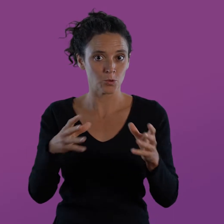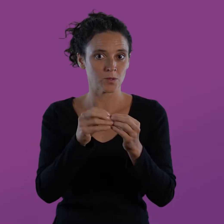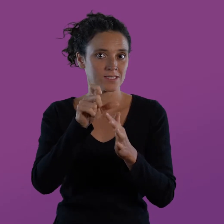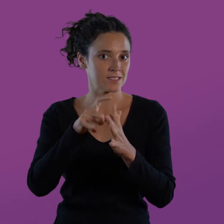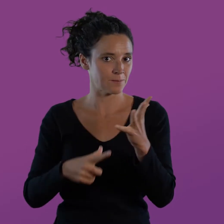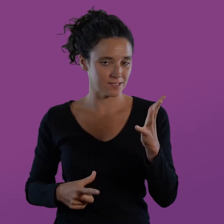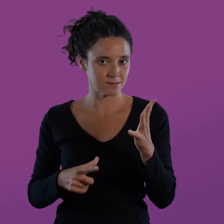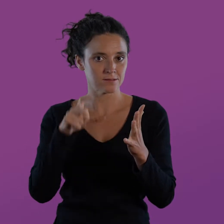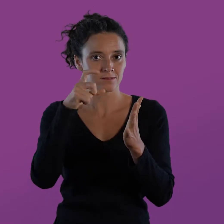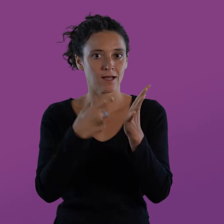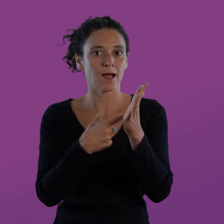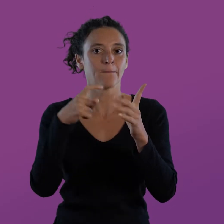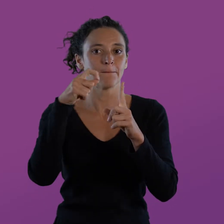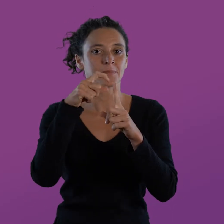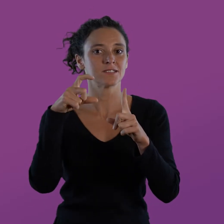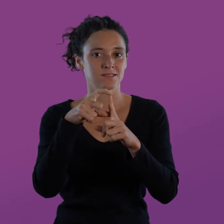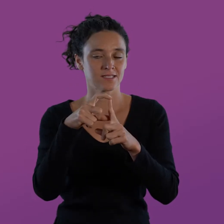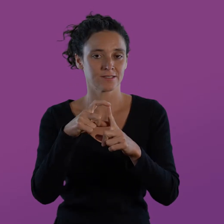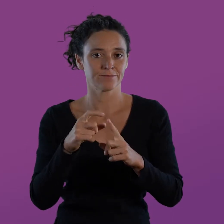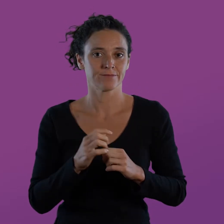with Disabilities (CRPD).